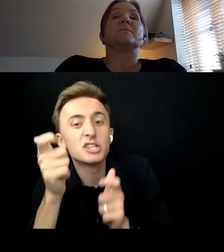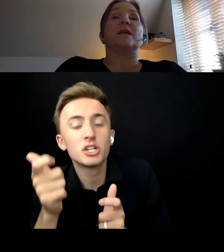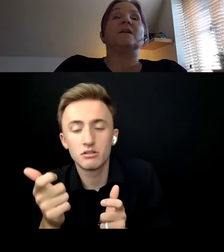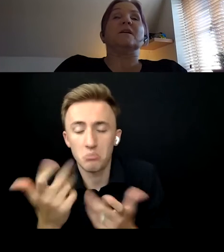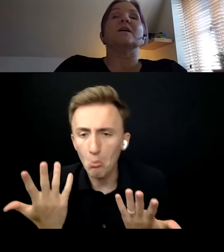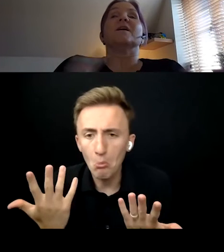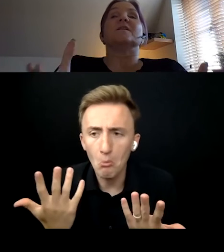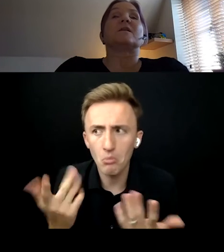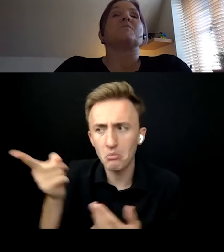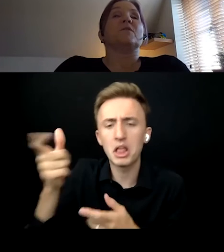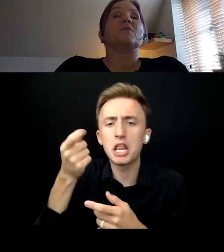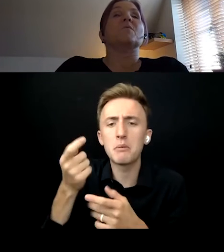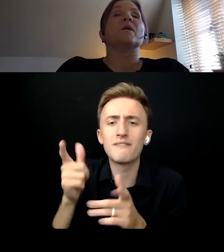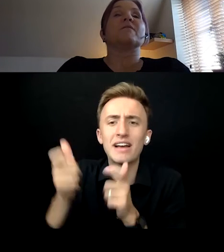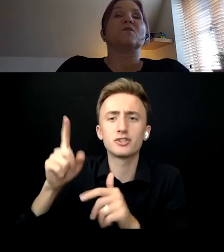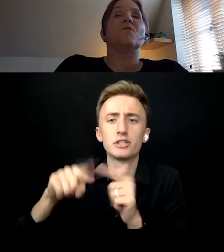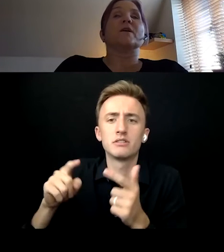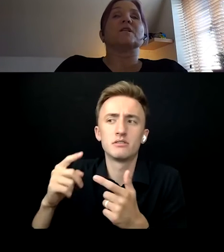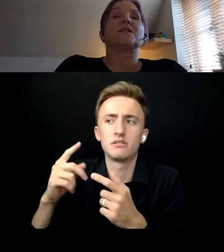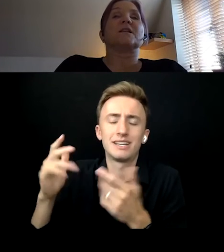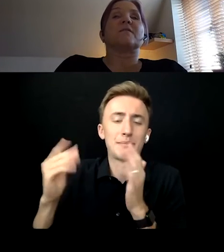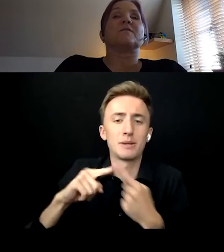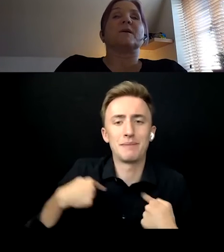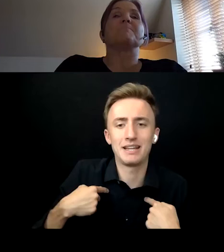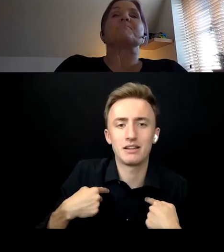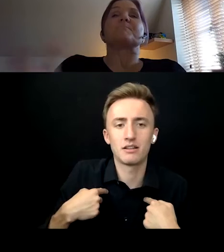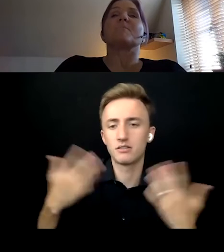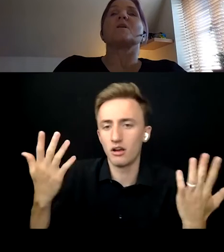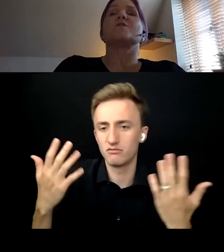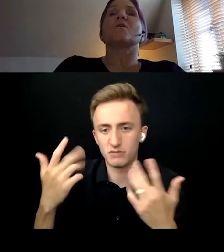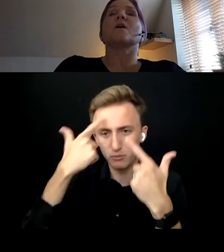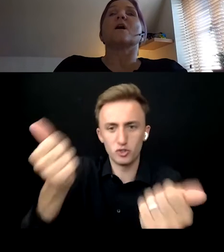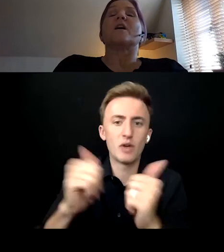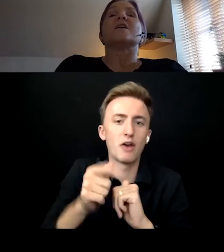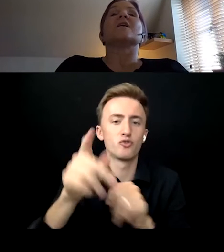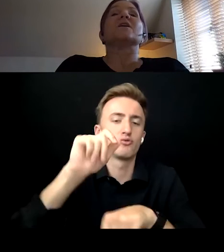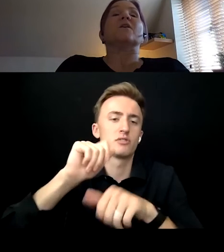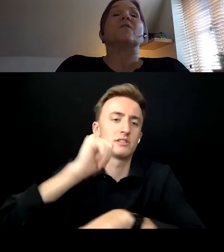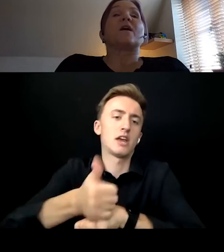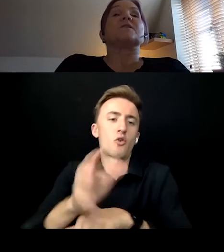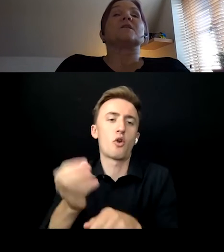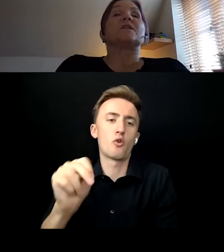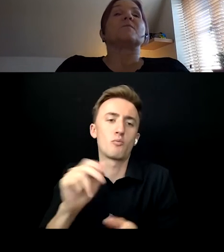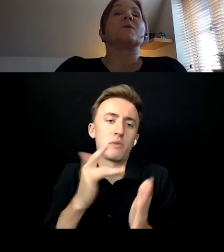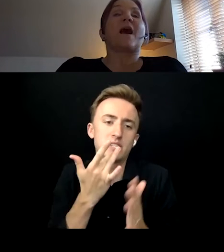to me. Same to you and whatever your settings have to be. So I think that something that we